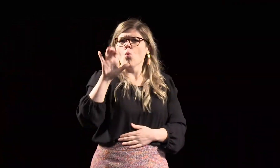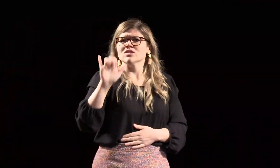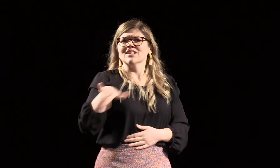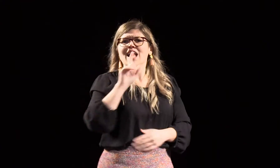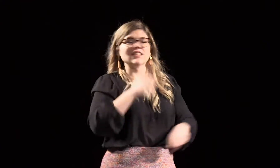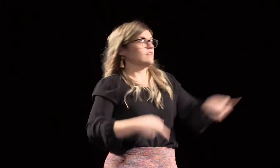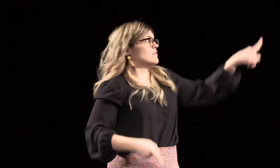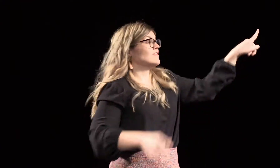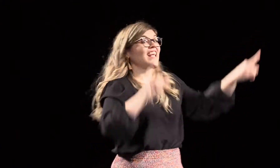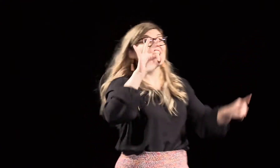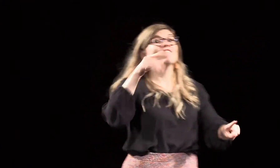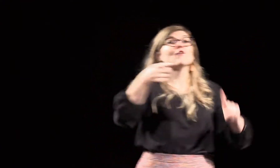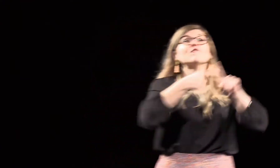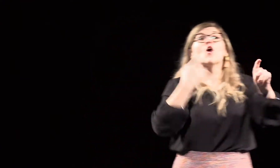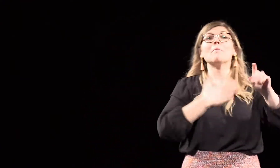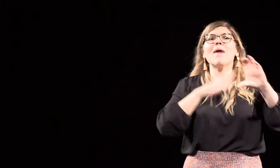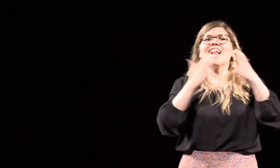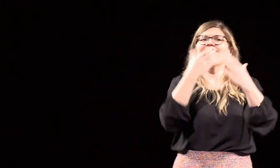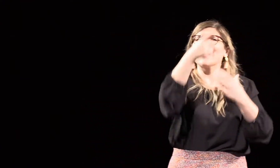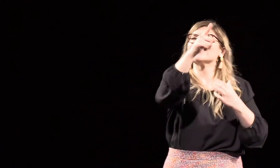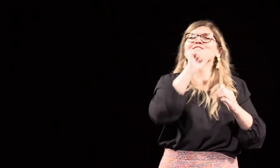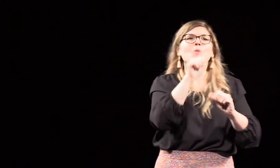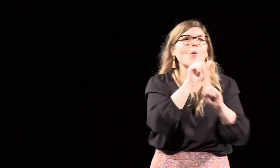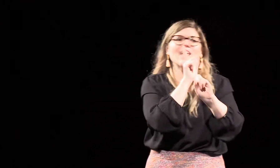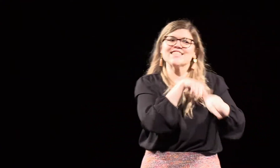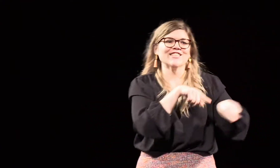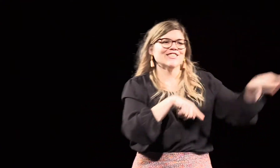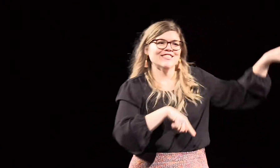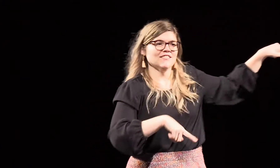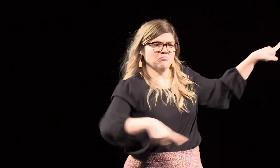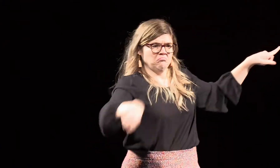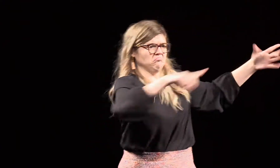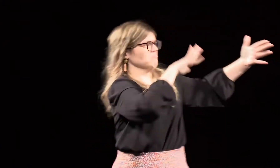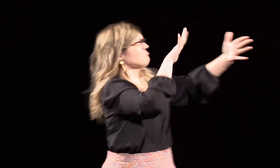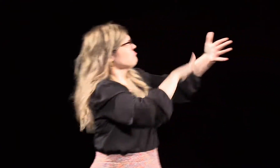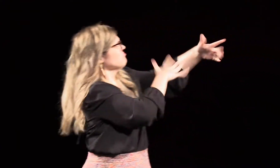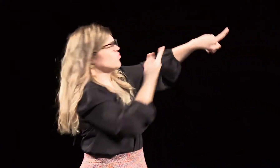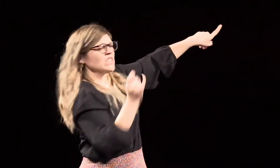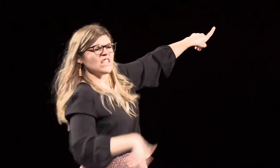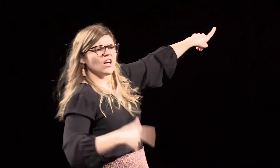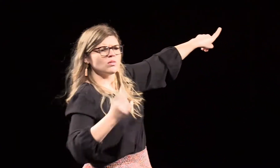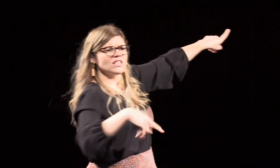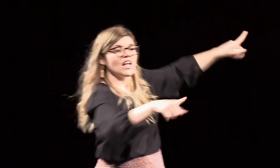and tell me what kind of source is this? If you're from my class, don't answer this.